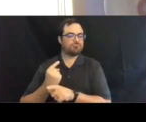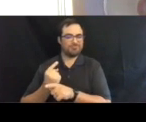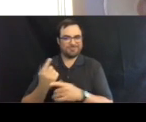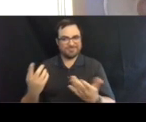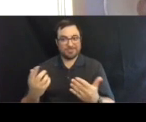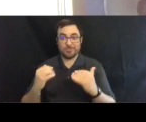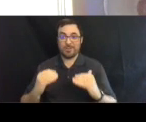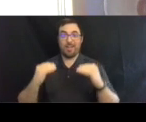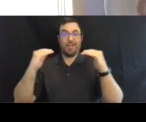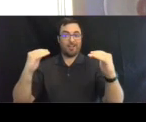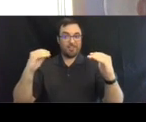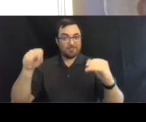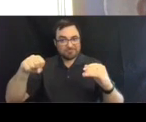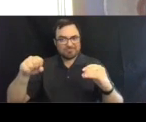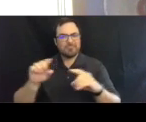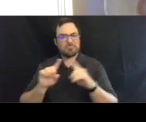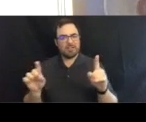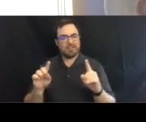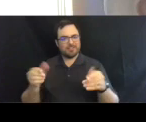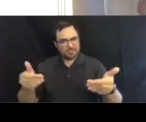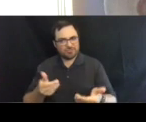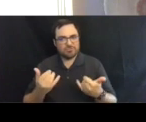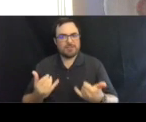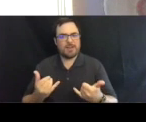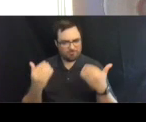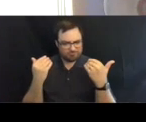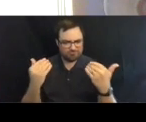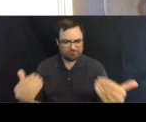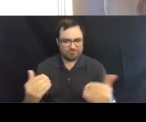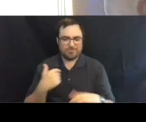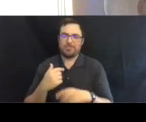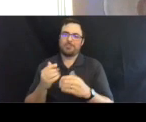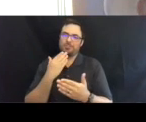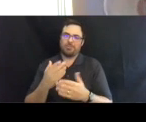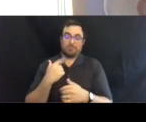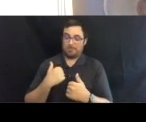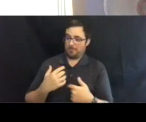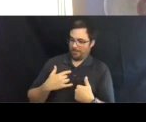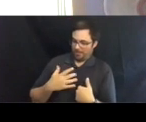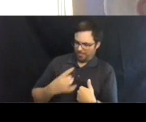introducing them now. So he needs to start thinking about that I might have my likes and you might have your likes or your